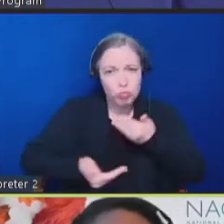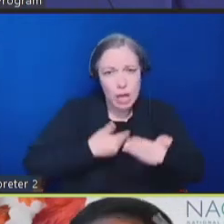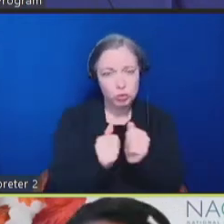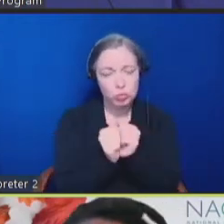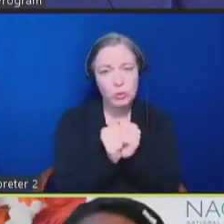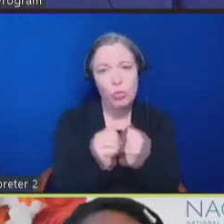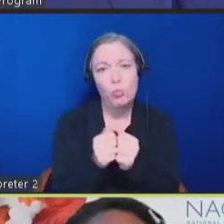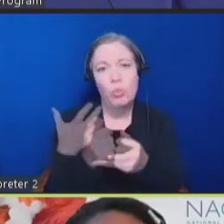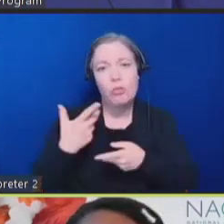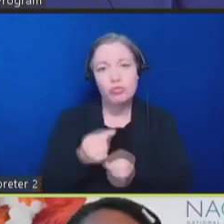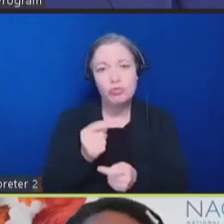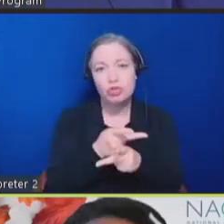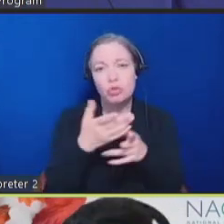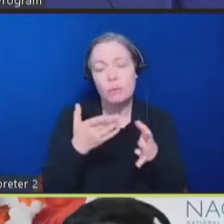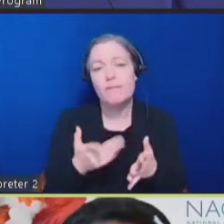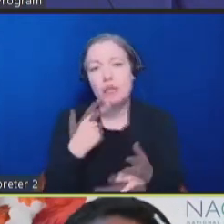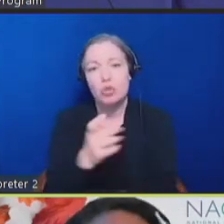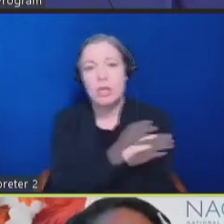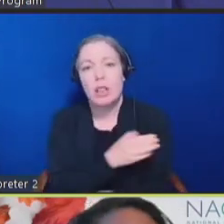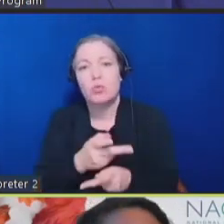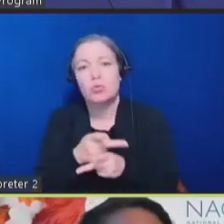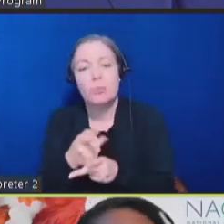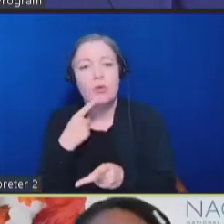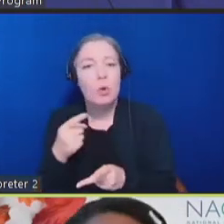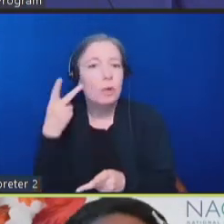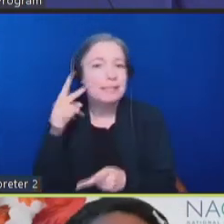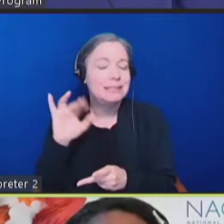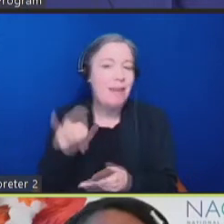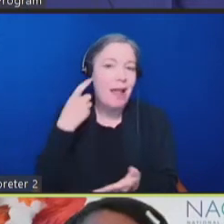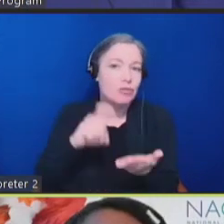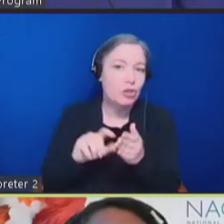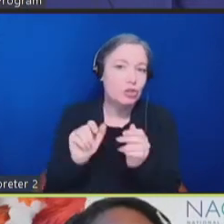support and acknowledgement from SAMHSA and have partnered with a few different